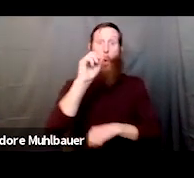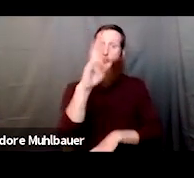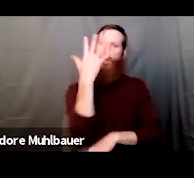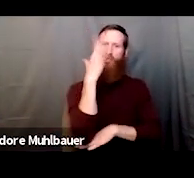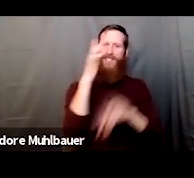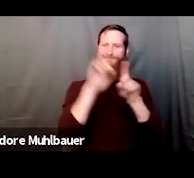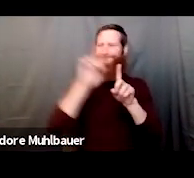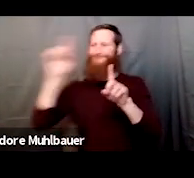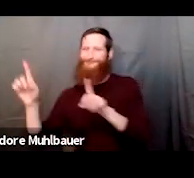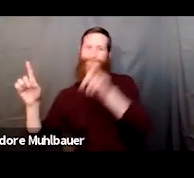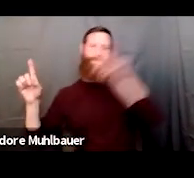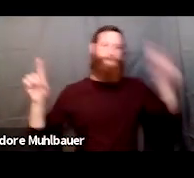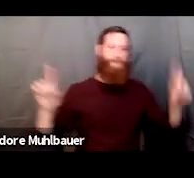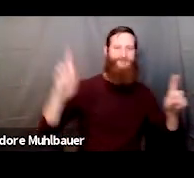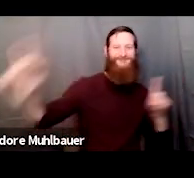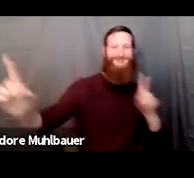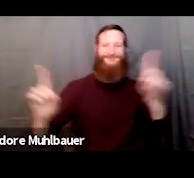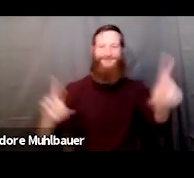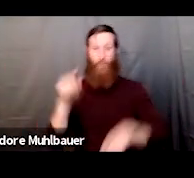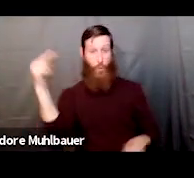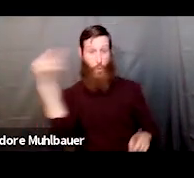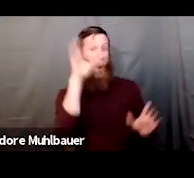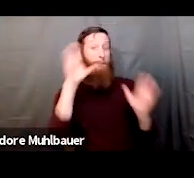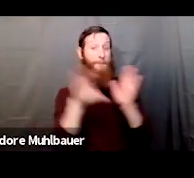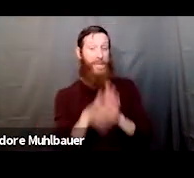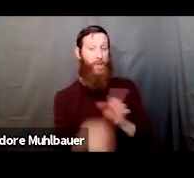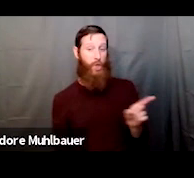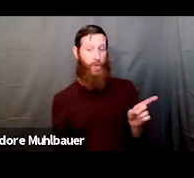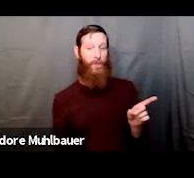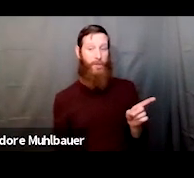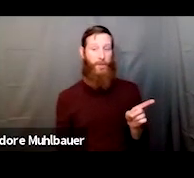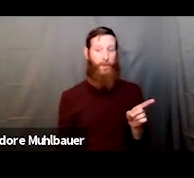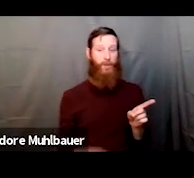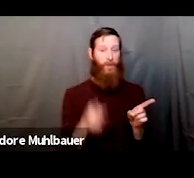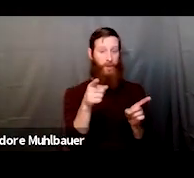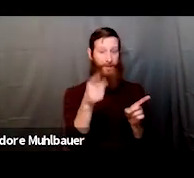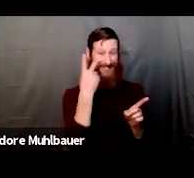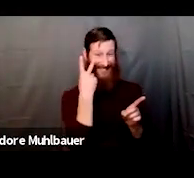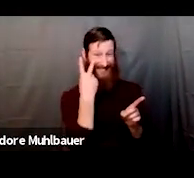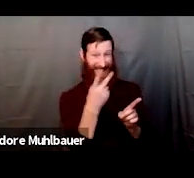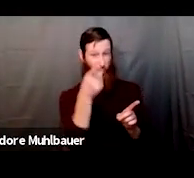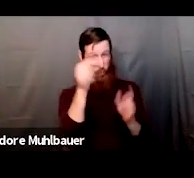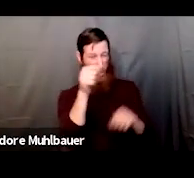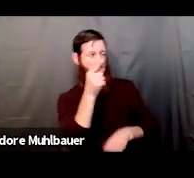So if you look at this photo, you can take a second and point out where you think an avalanche may start in this terrain.